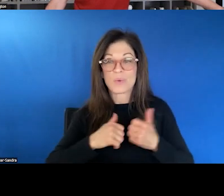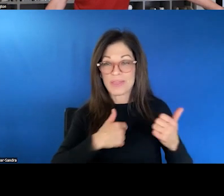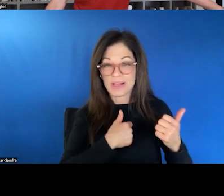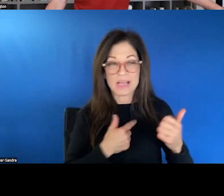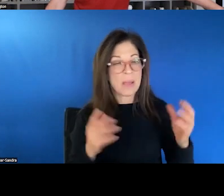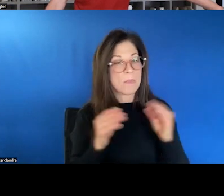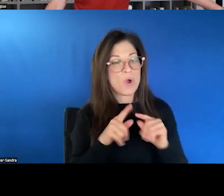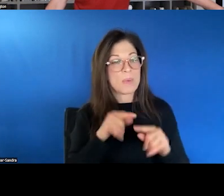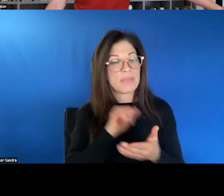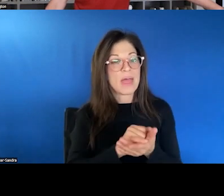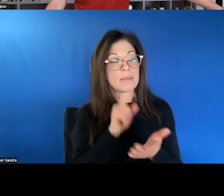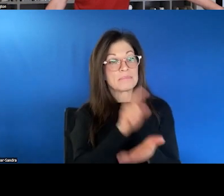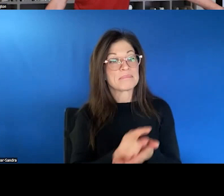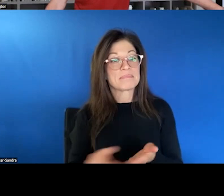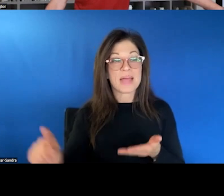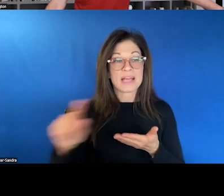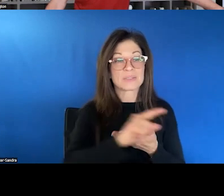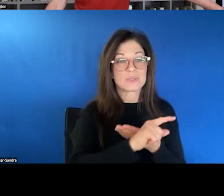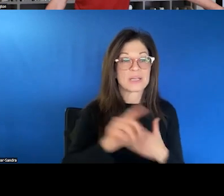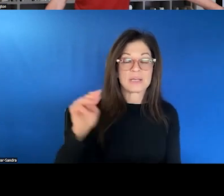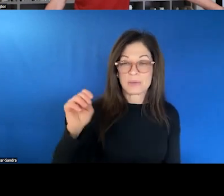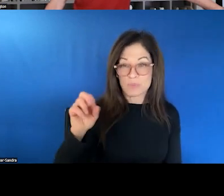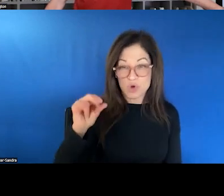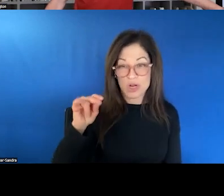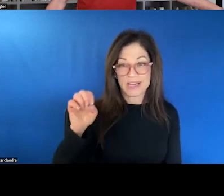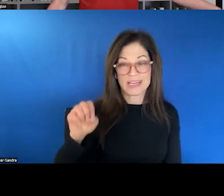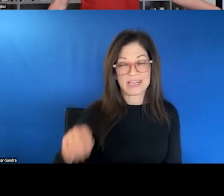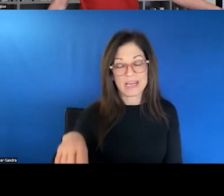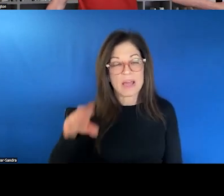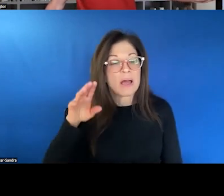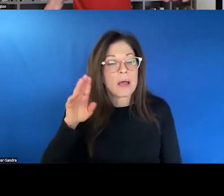OF. NEXT WEEK IS HIGHLIGHTS OF ASAM CRITERIA. WE WANT TO FOCUS